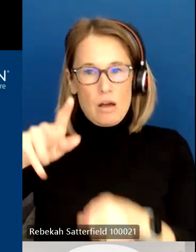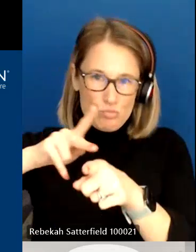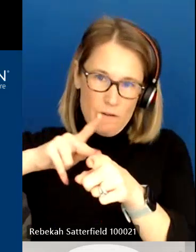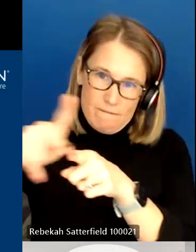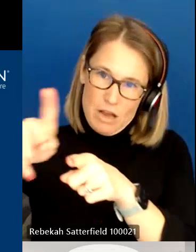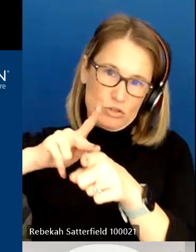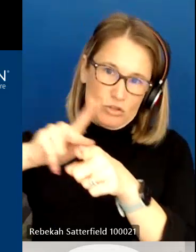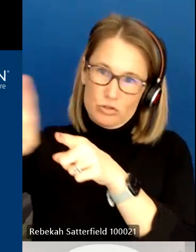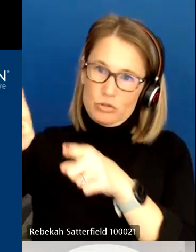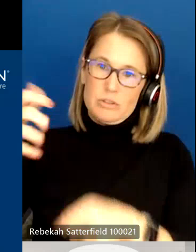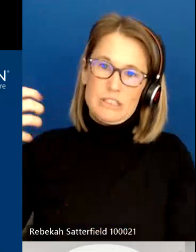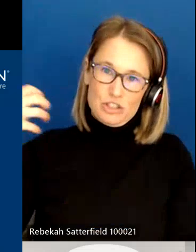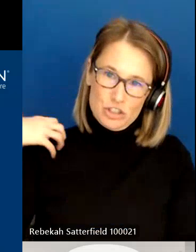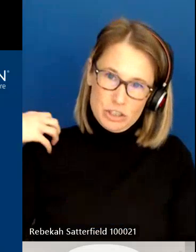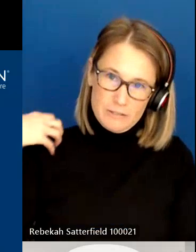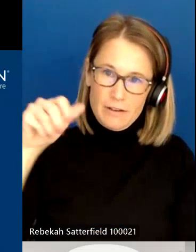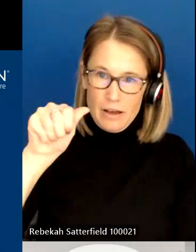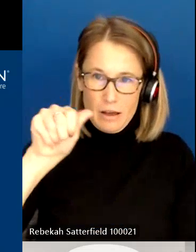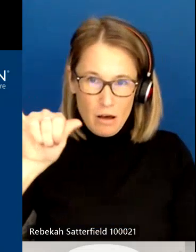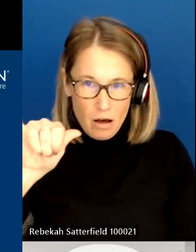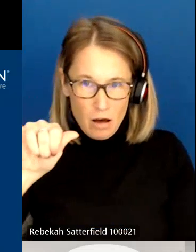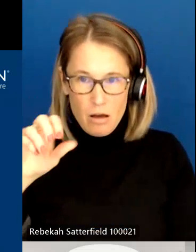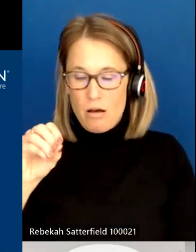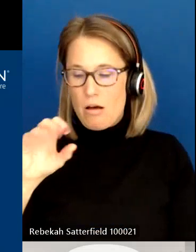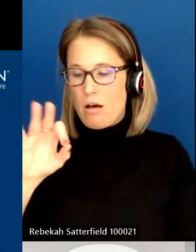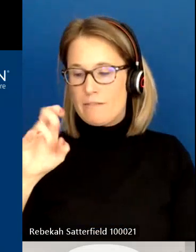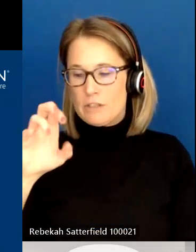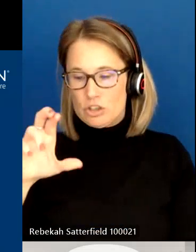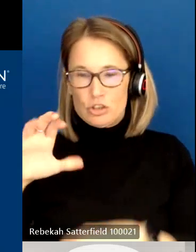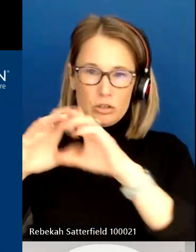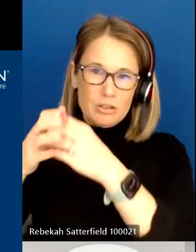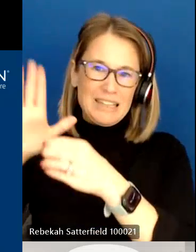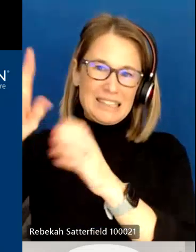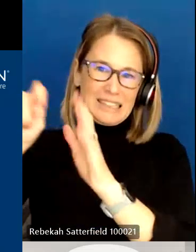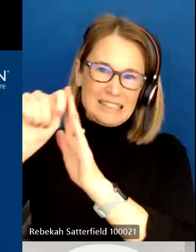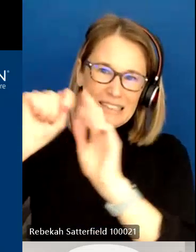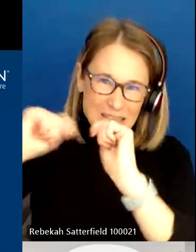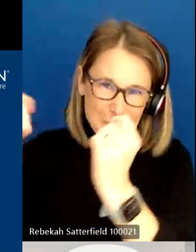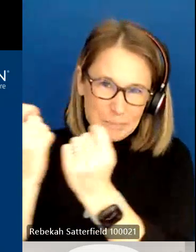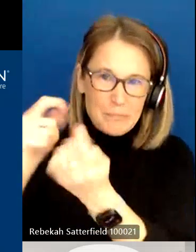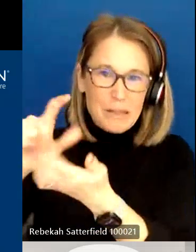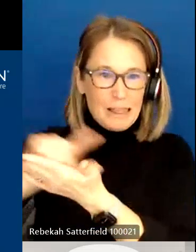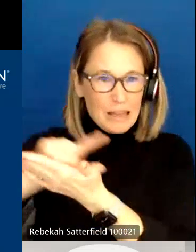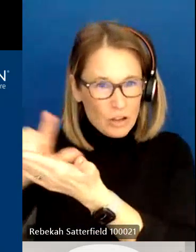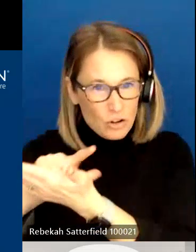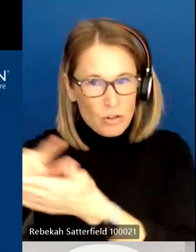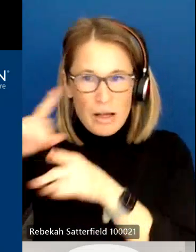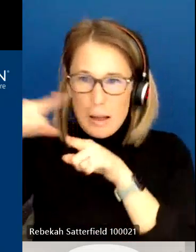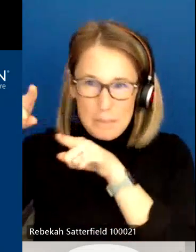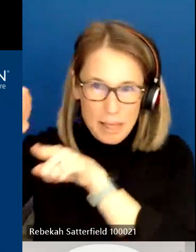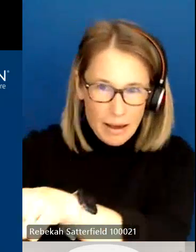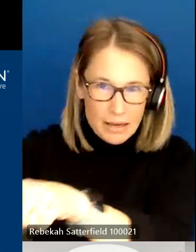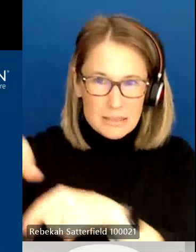Health AI officer and his or her team legal in compliance um patient safety because all of this